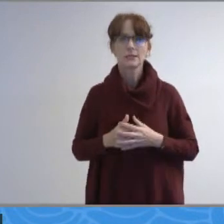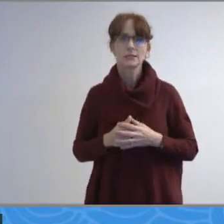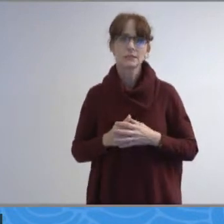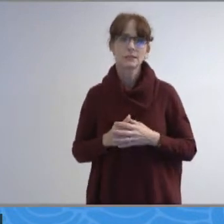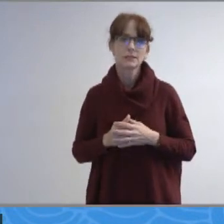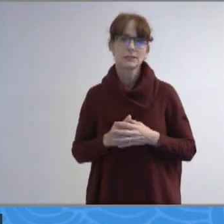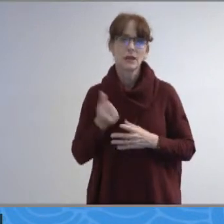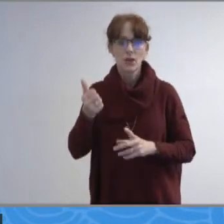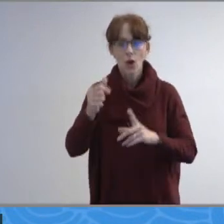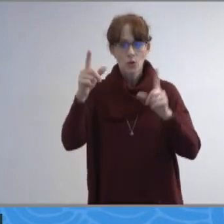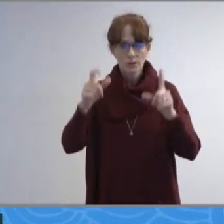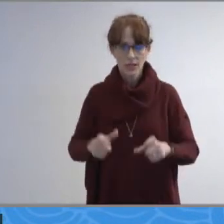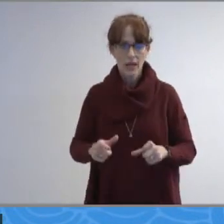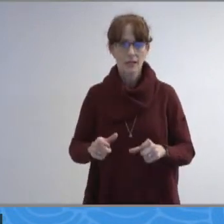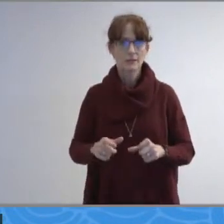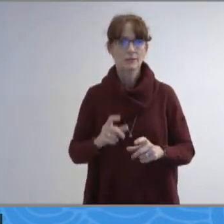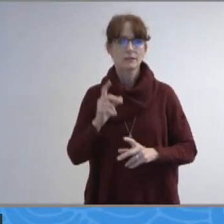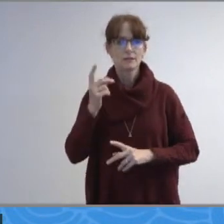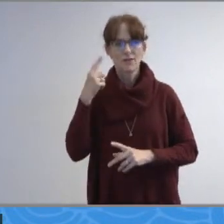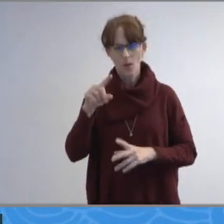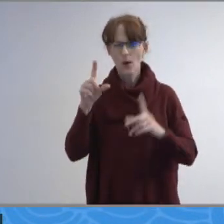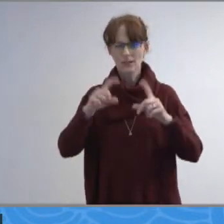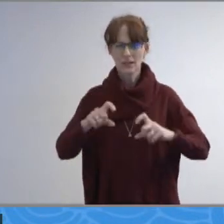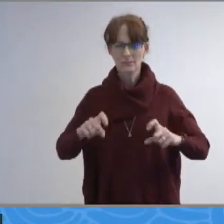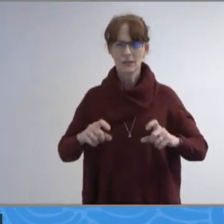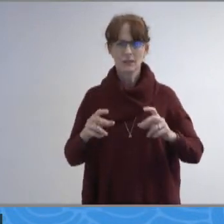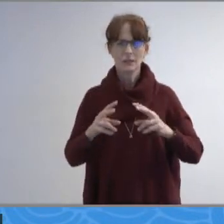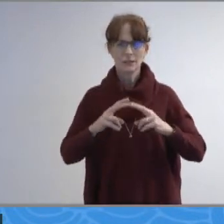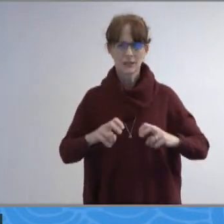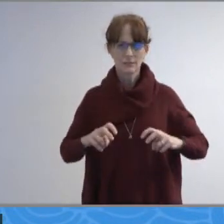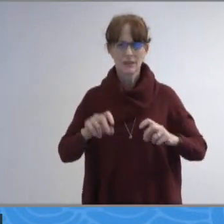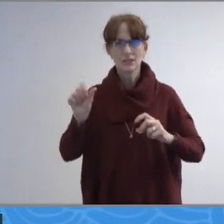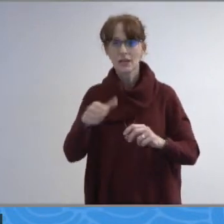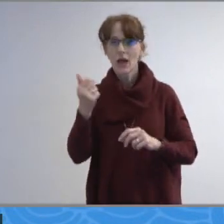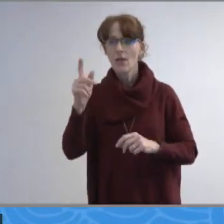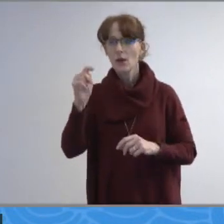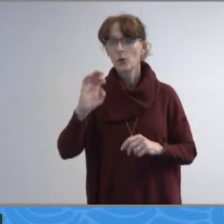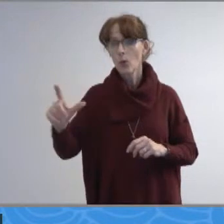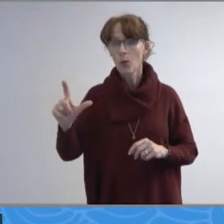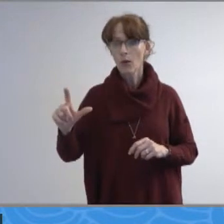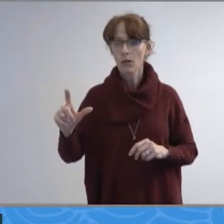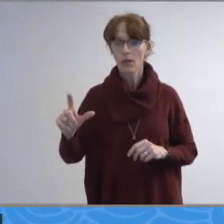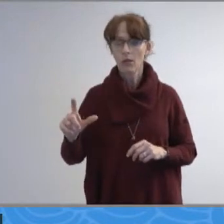their own tests for form of assessments. So really this is just another tool that they have to really dial in